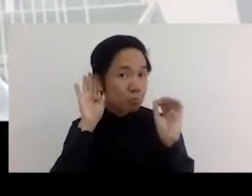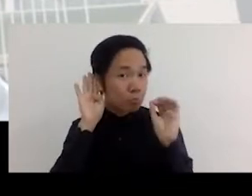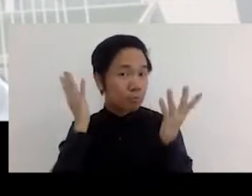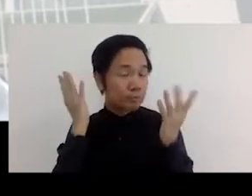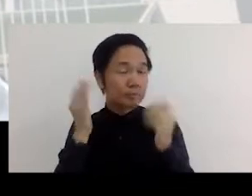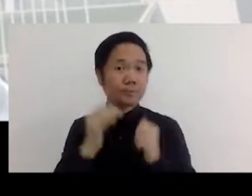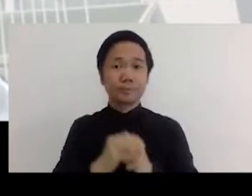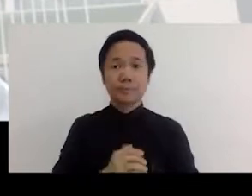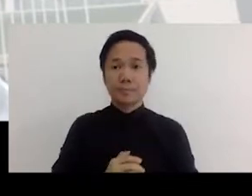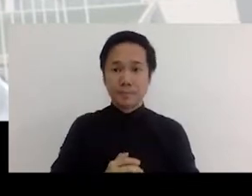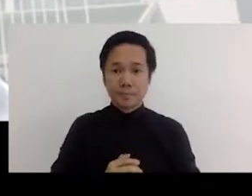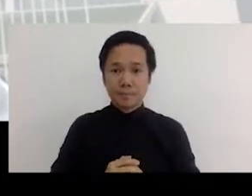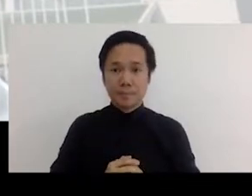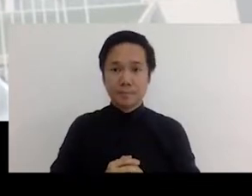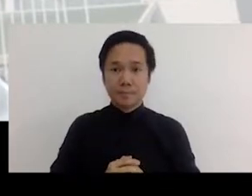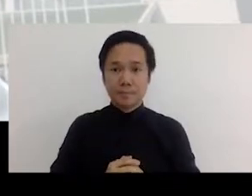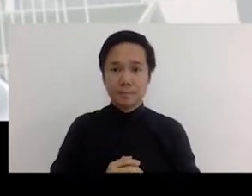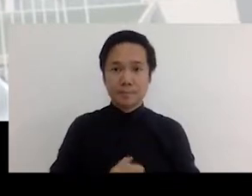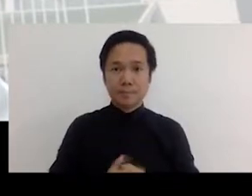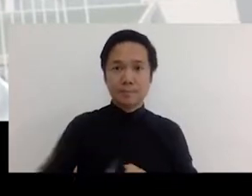OK.